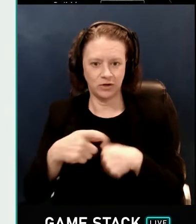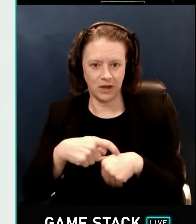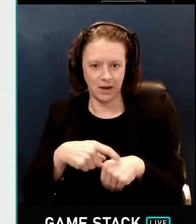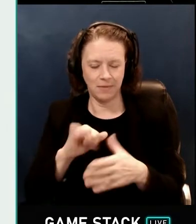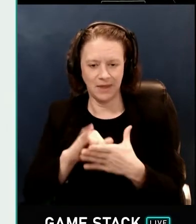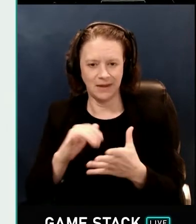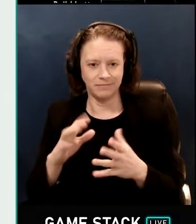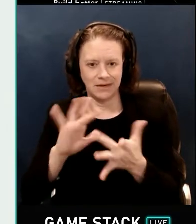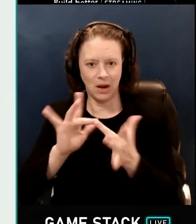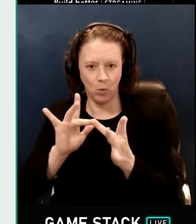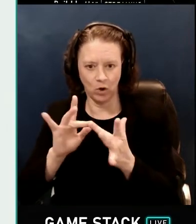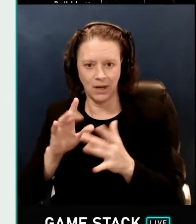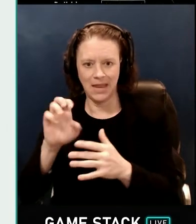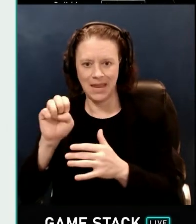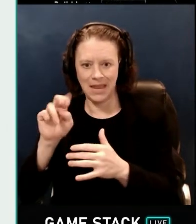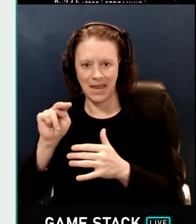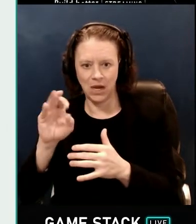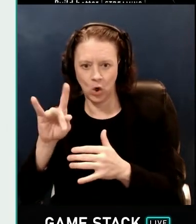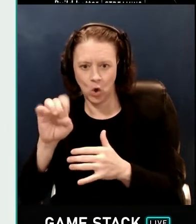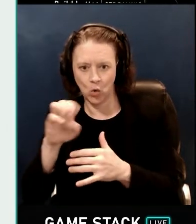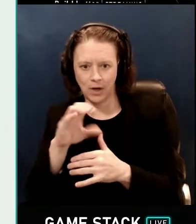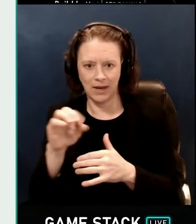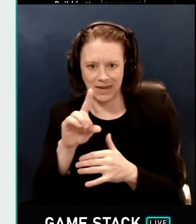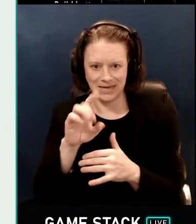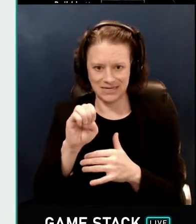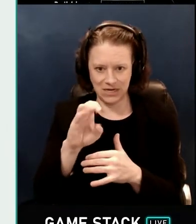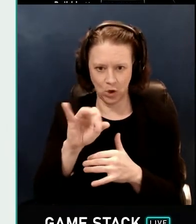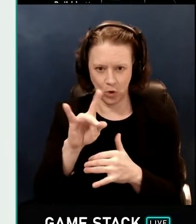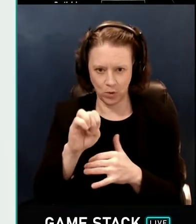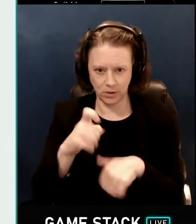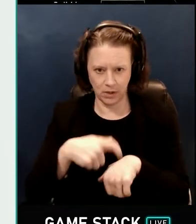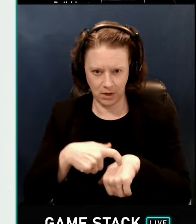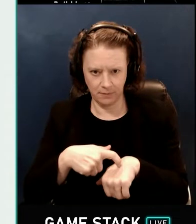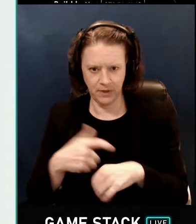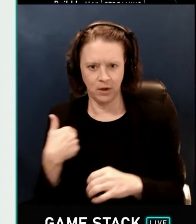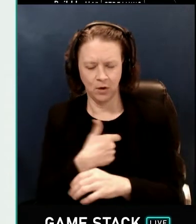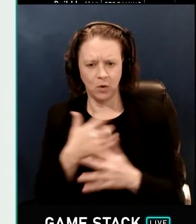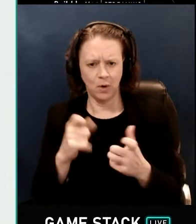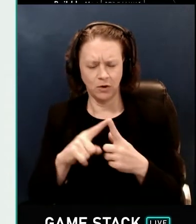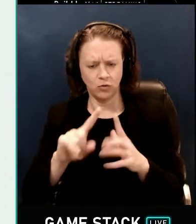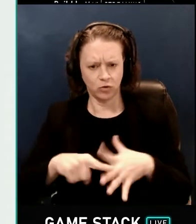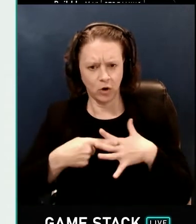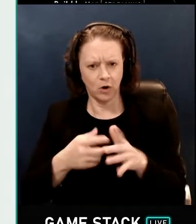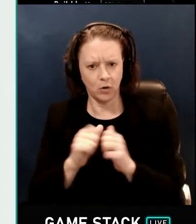we want to start with the techniques that have been successful in single and multiplayer games already,